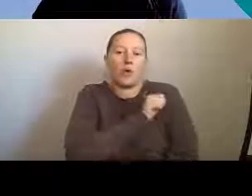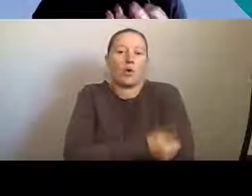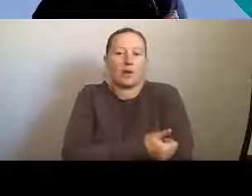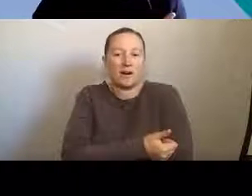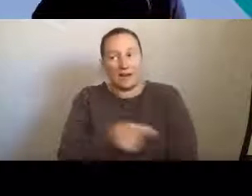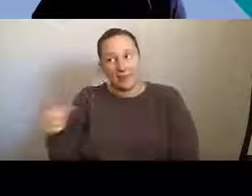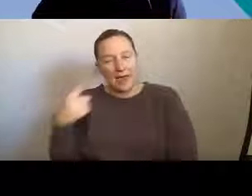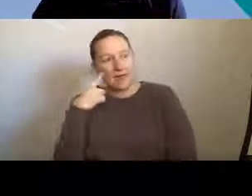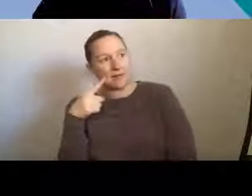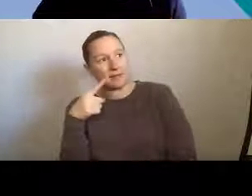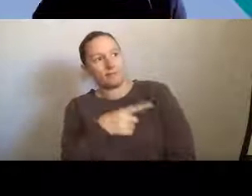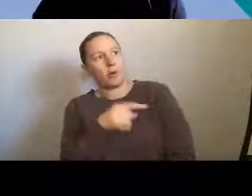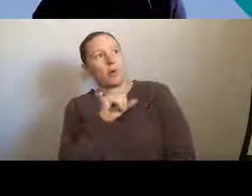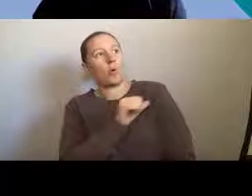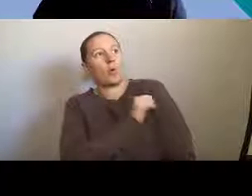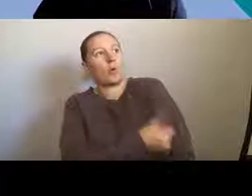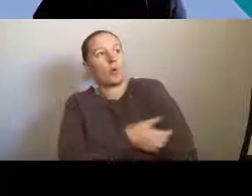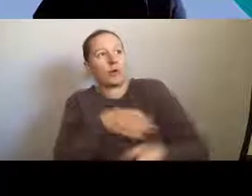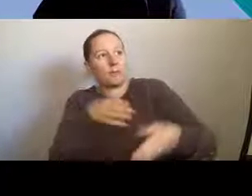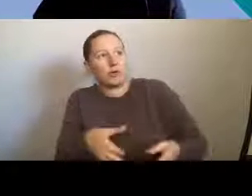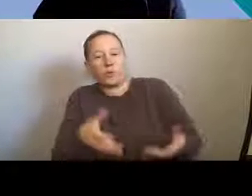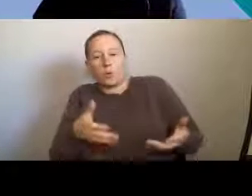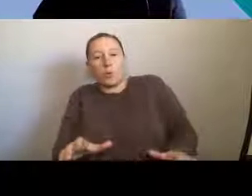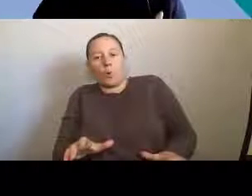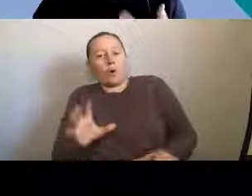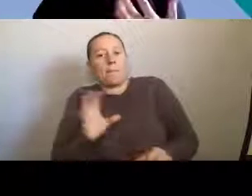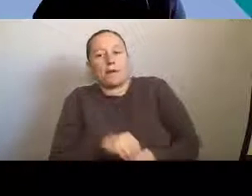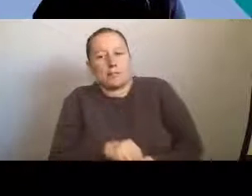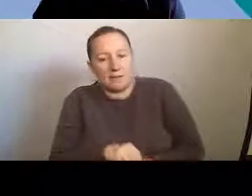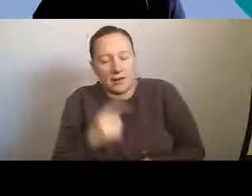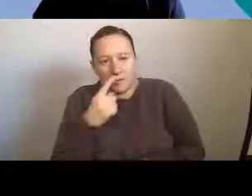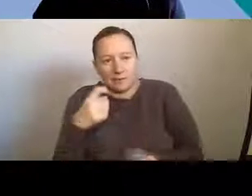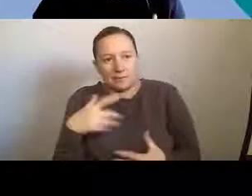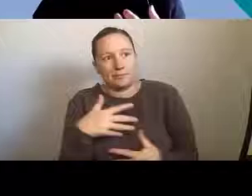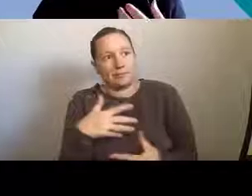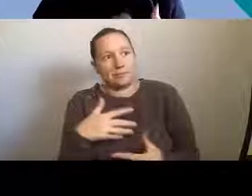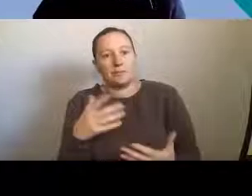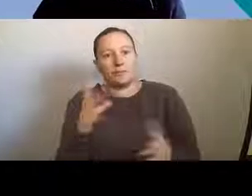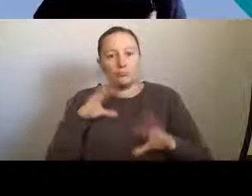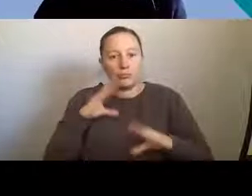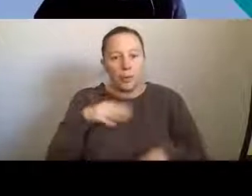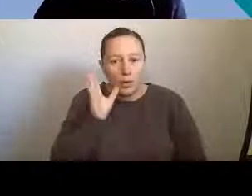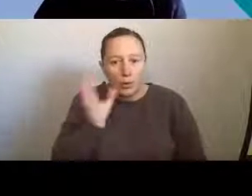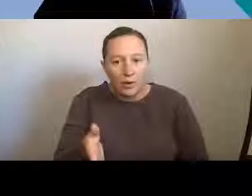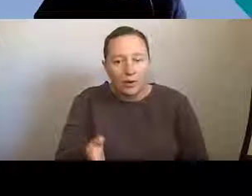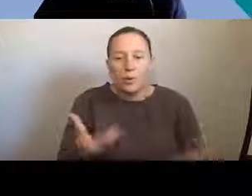What more needs to be done or said in these circumstances to ensure voluntariness?